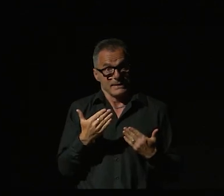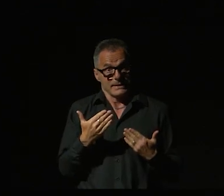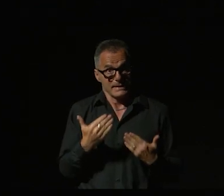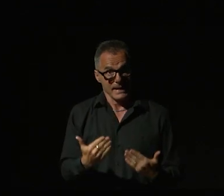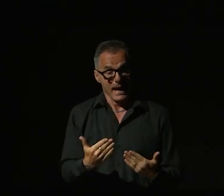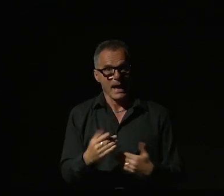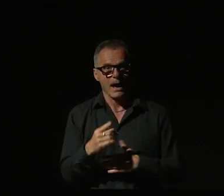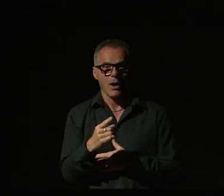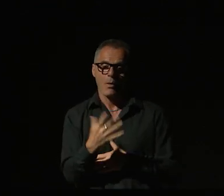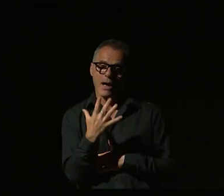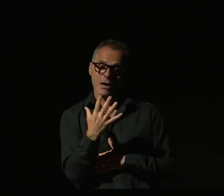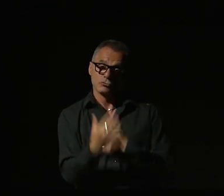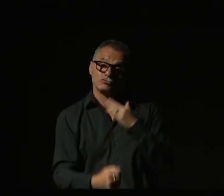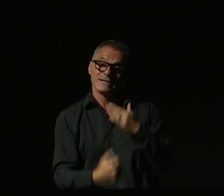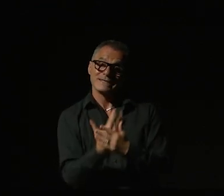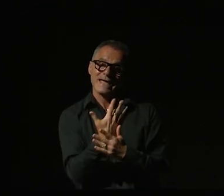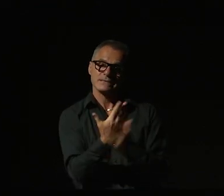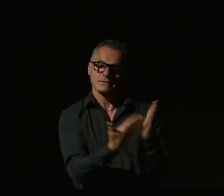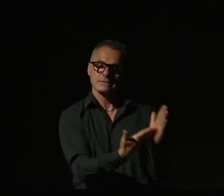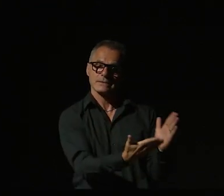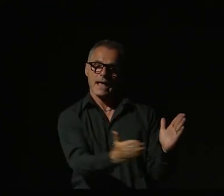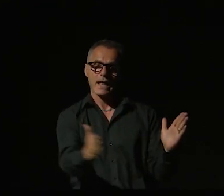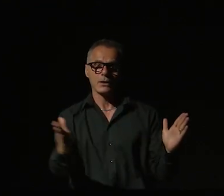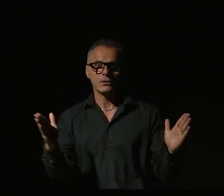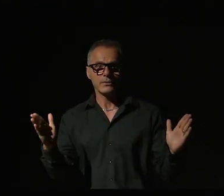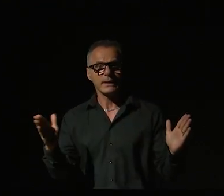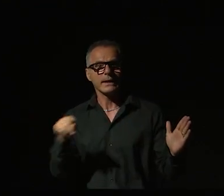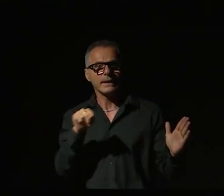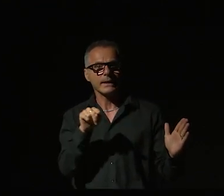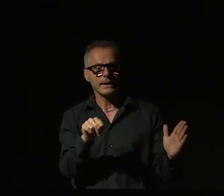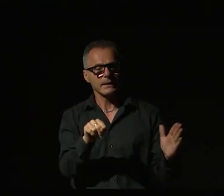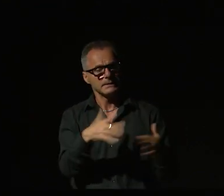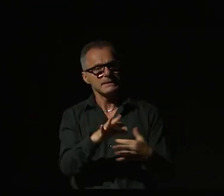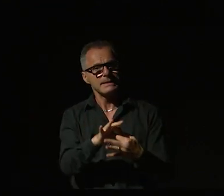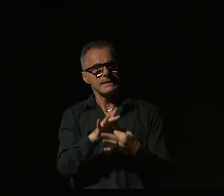and the high Renaissance galleries opened again, it ties in beautifully with Room two,